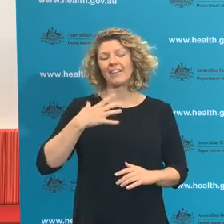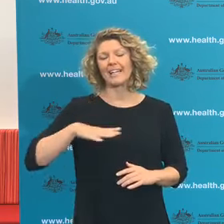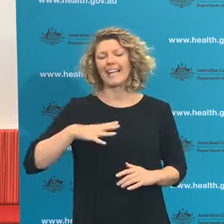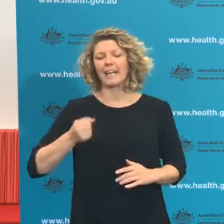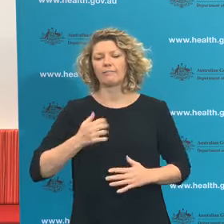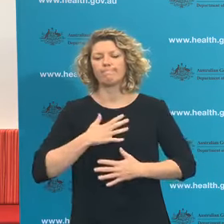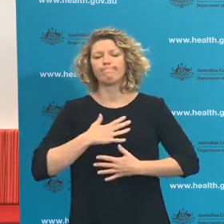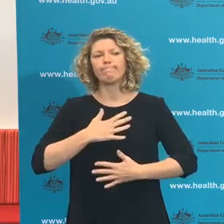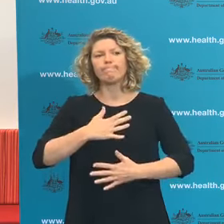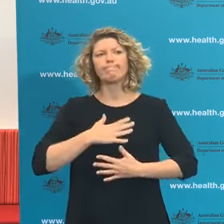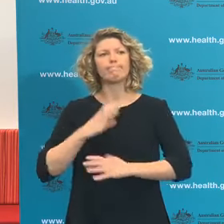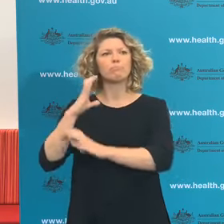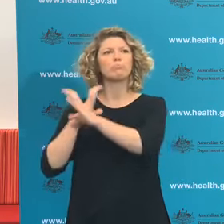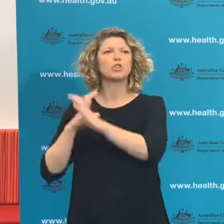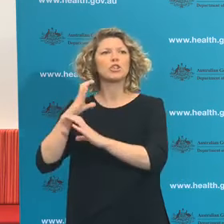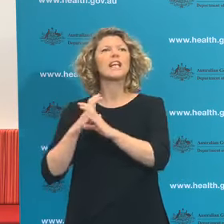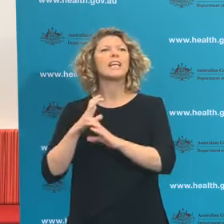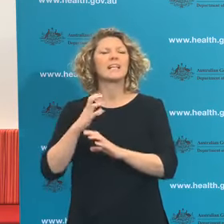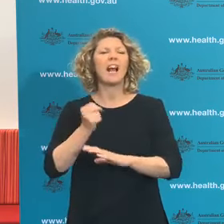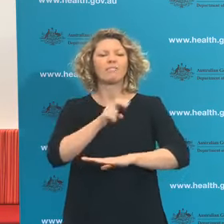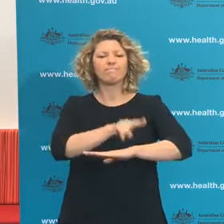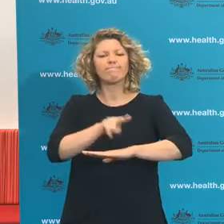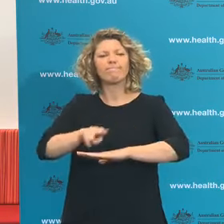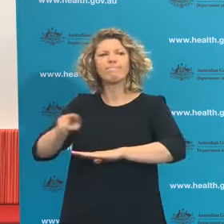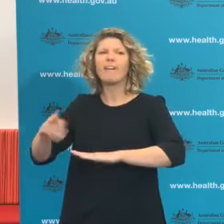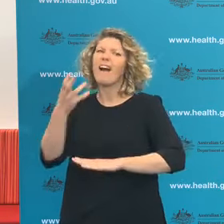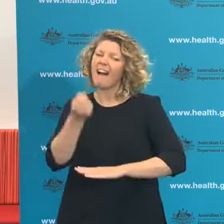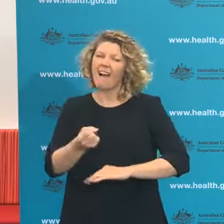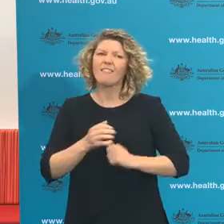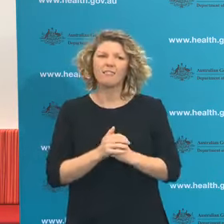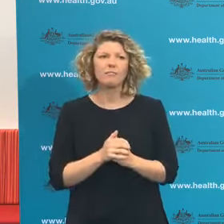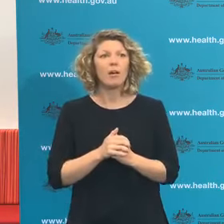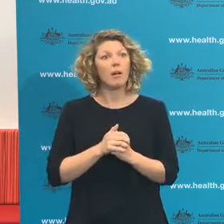ventilators at the moment and those numbers again have come down